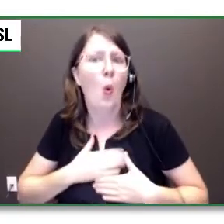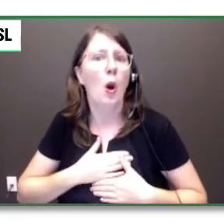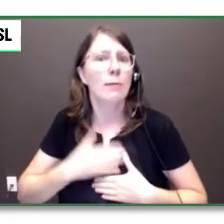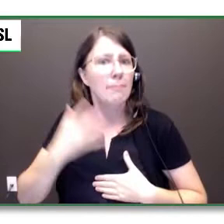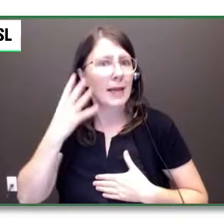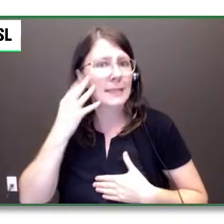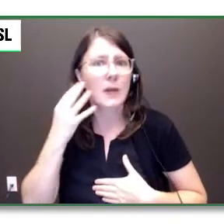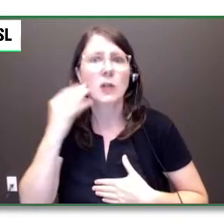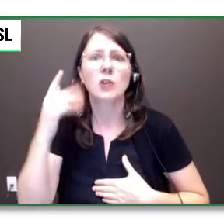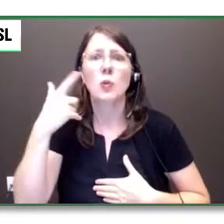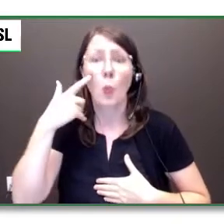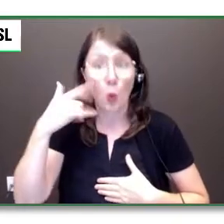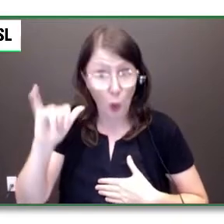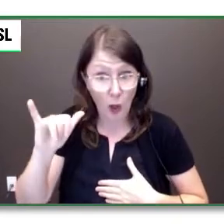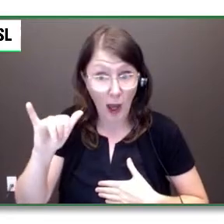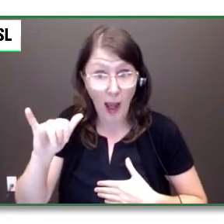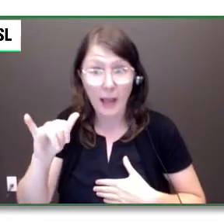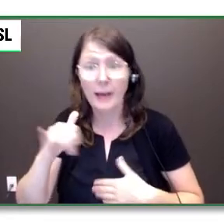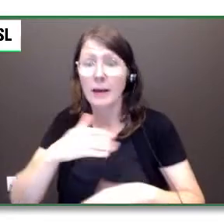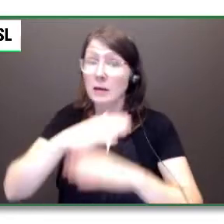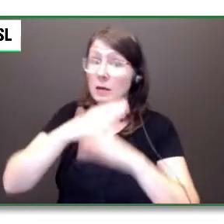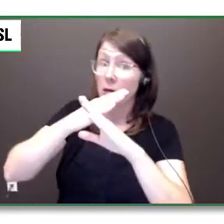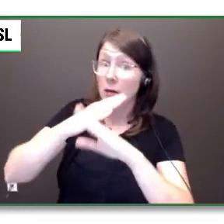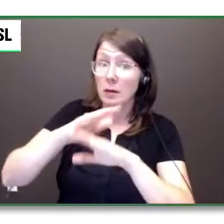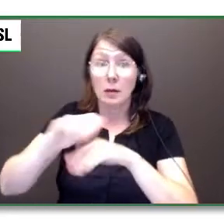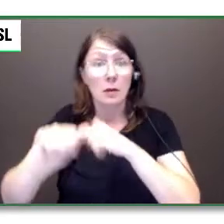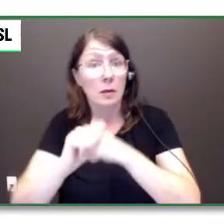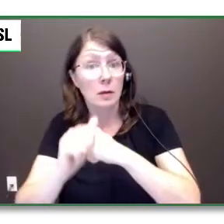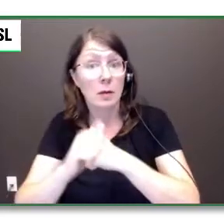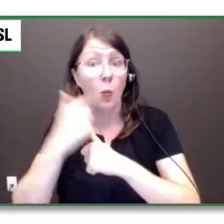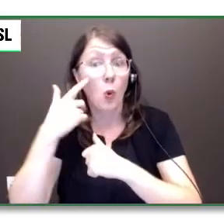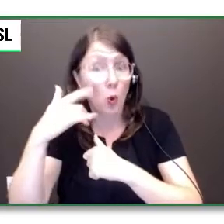will I enjoy that visit? And we found that